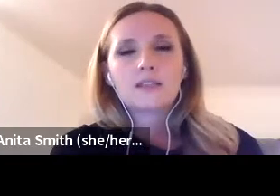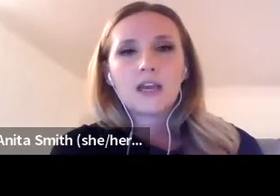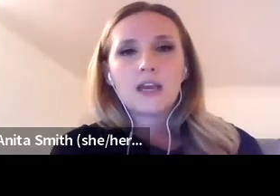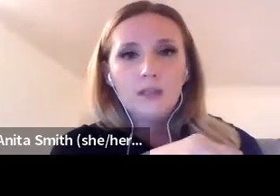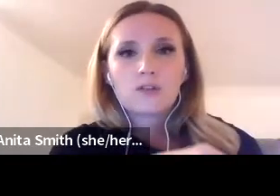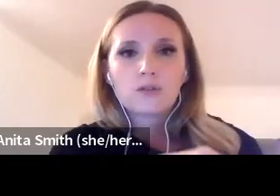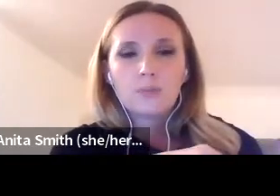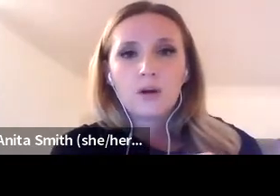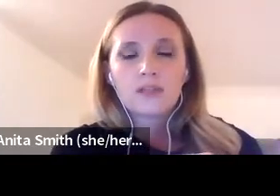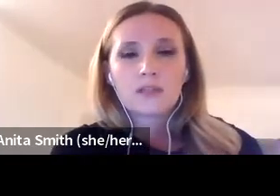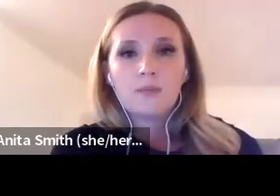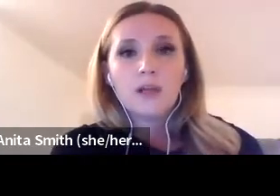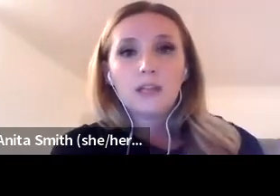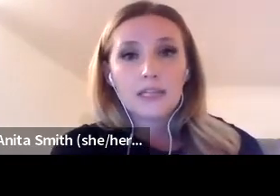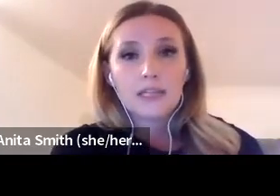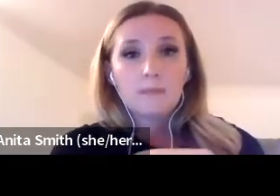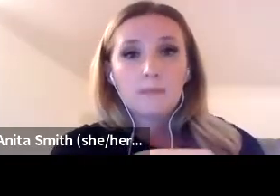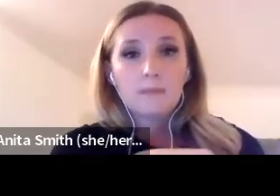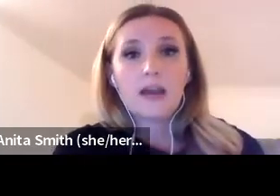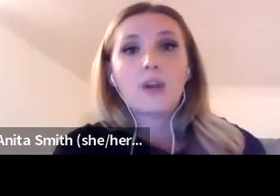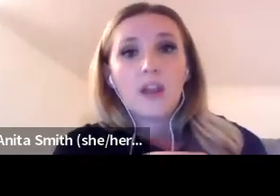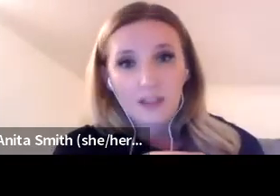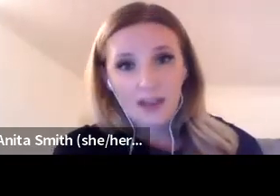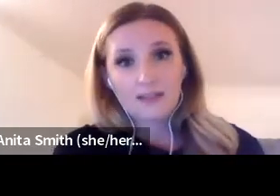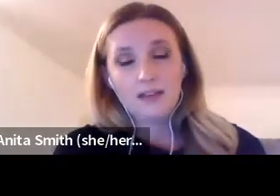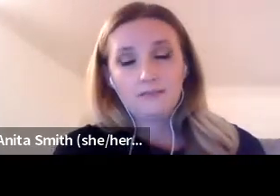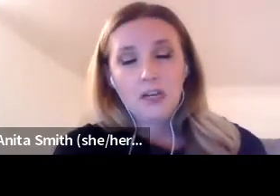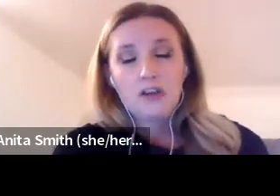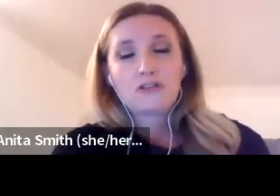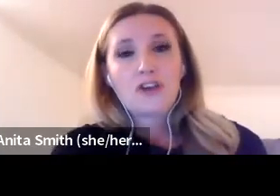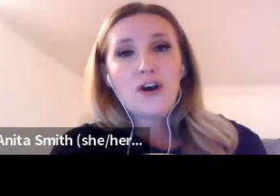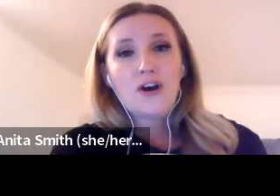They said, "We literally promised them lights up, lights down, and that's it."